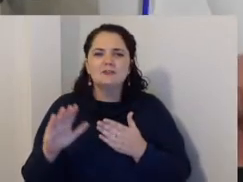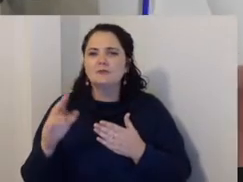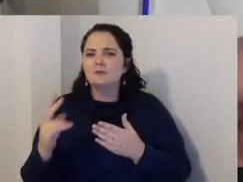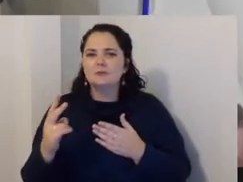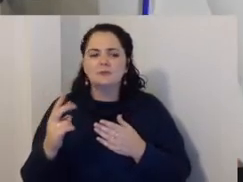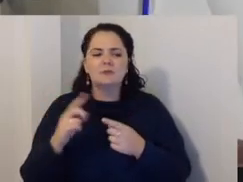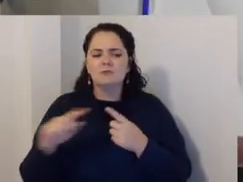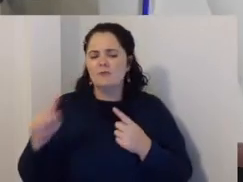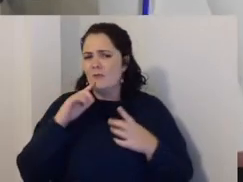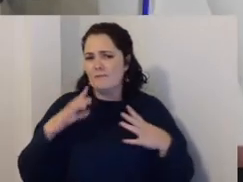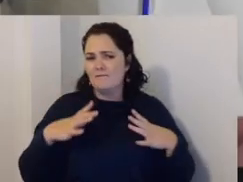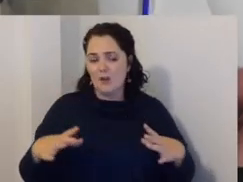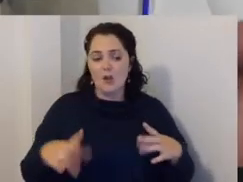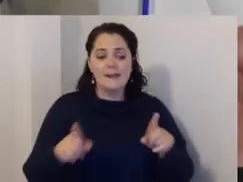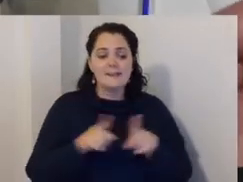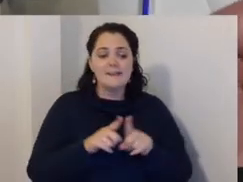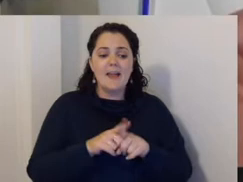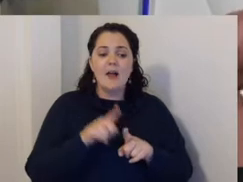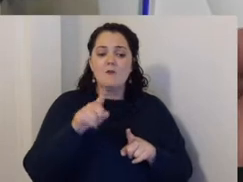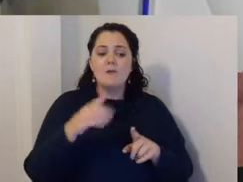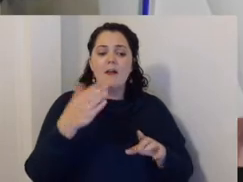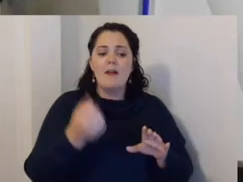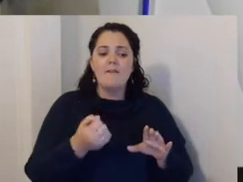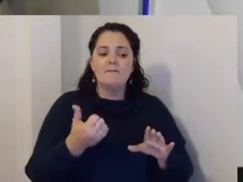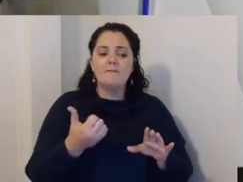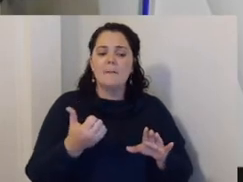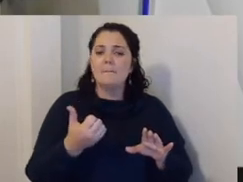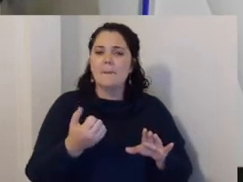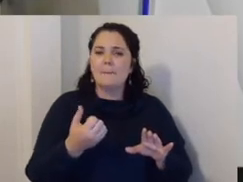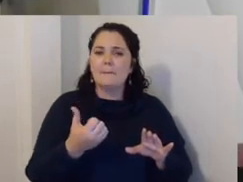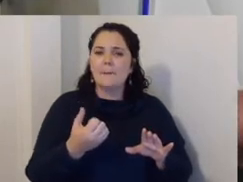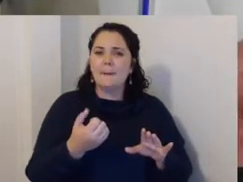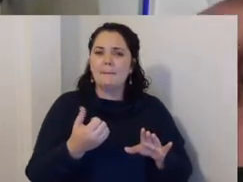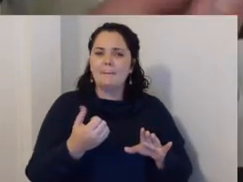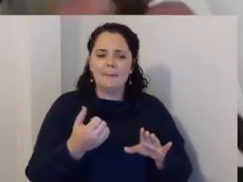mechanical pencil if you have a mechanical pencil um laying around, you can grab a mechanical pencil